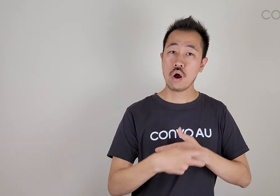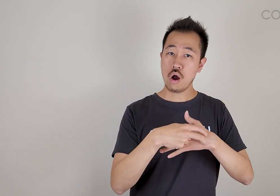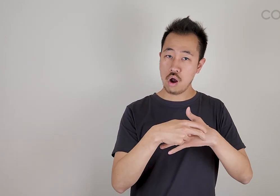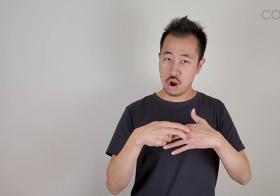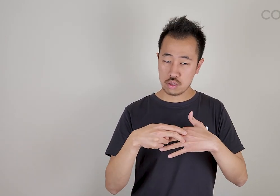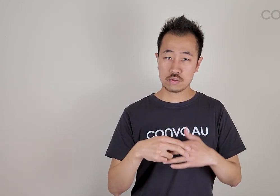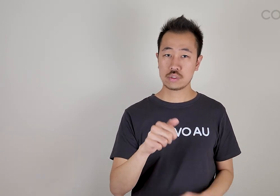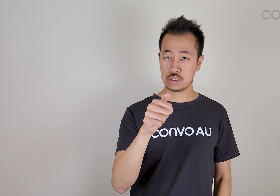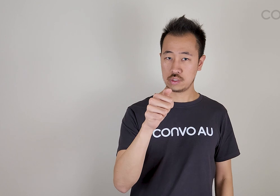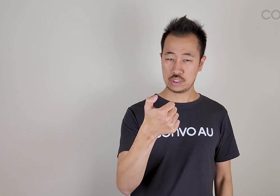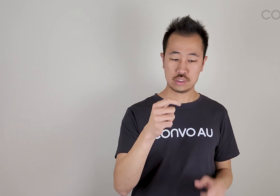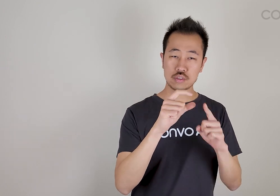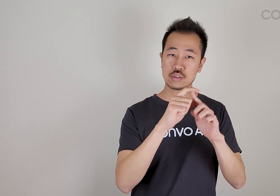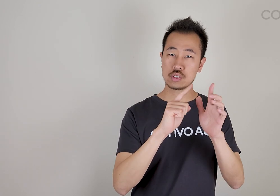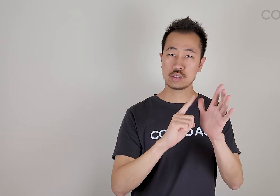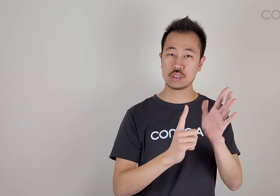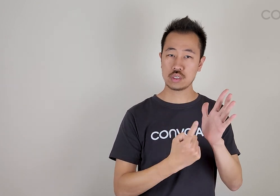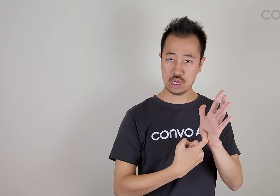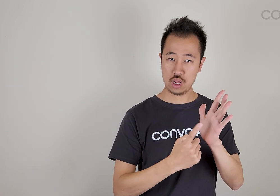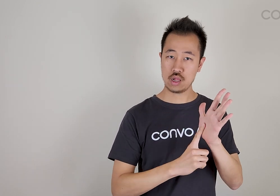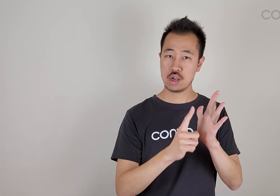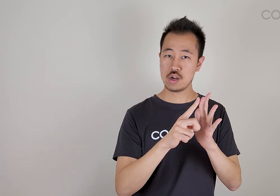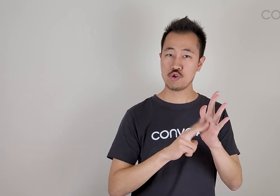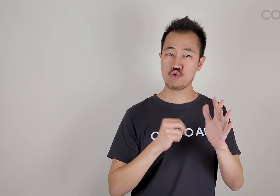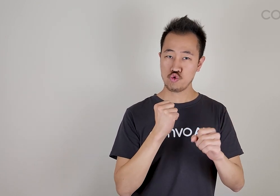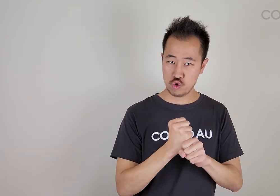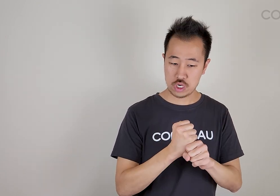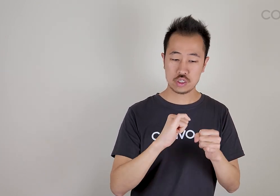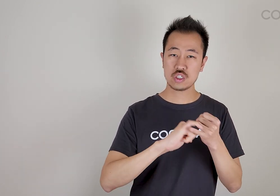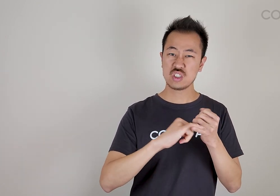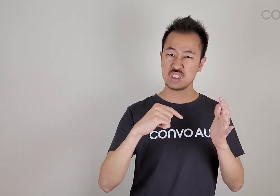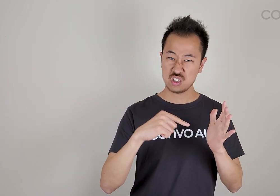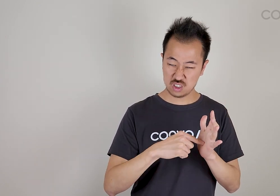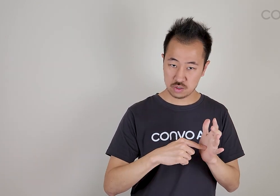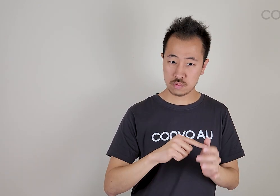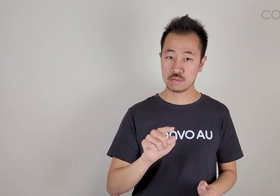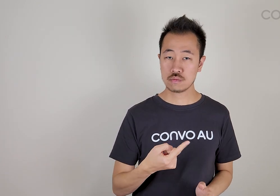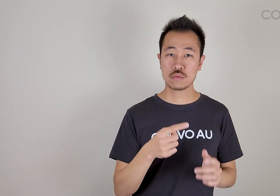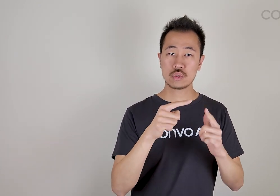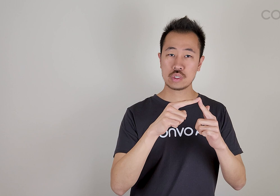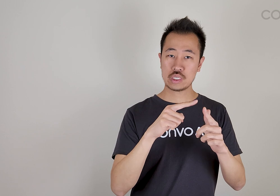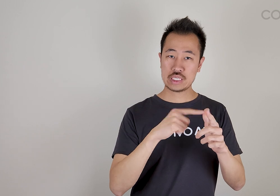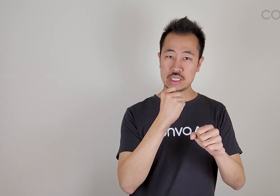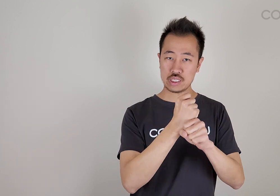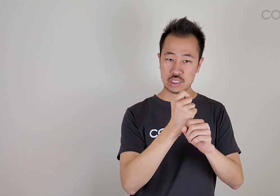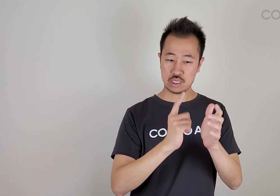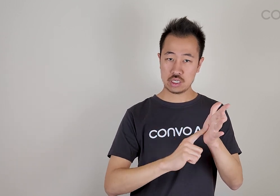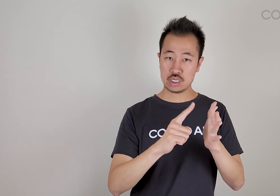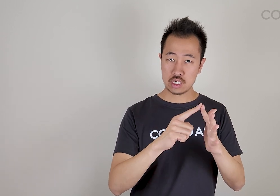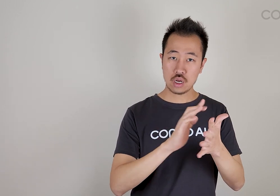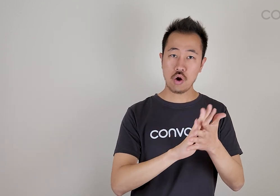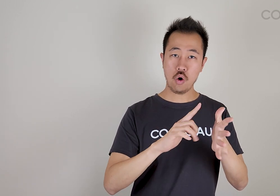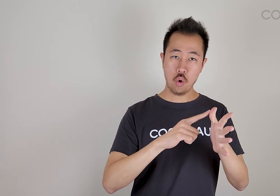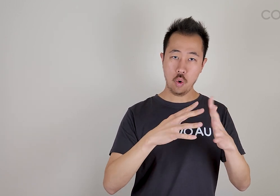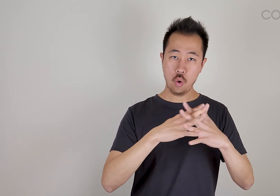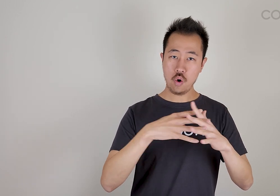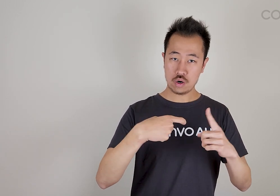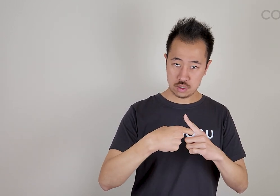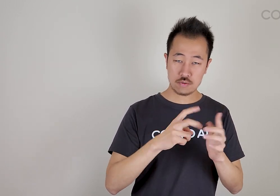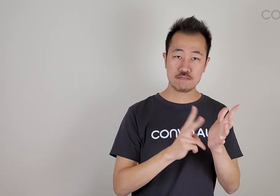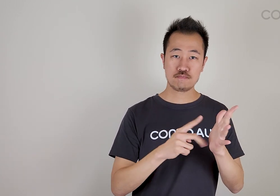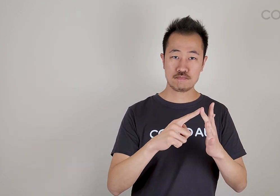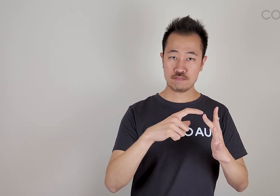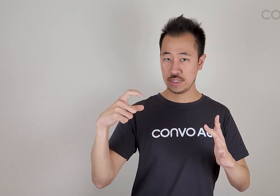6 Darling St, Eaglehawk VIC